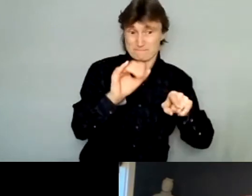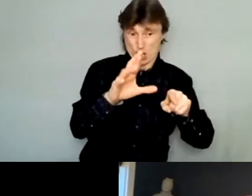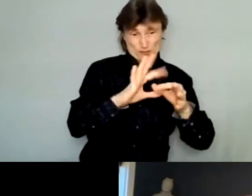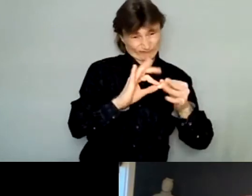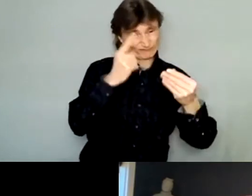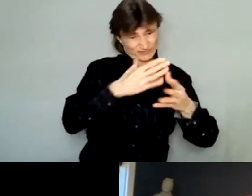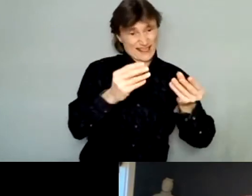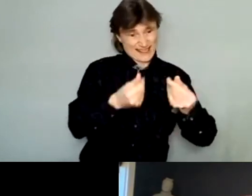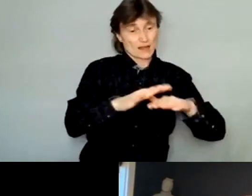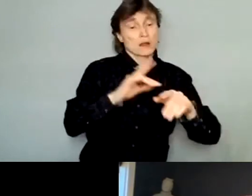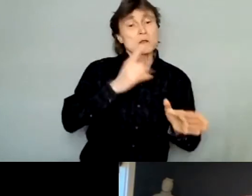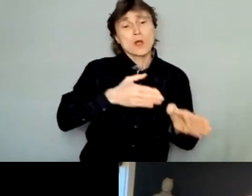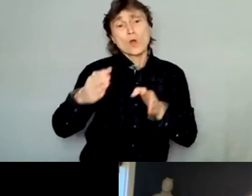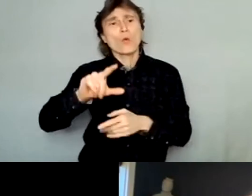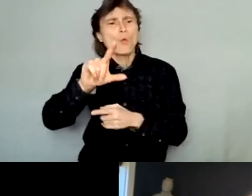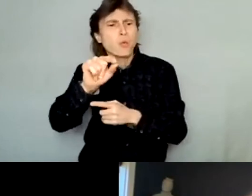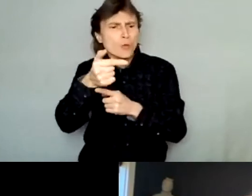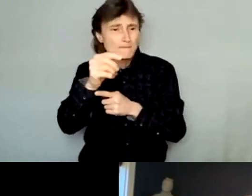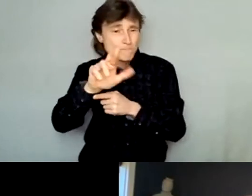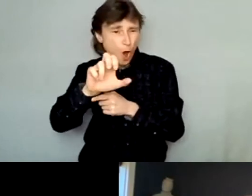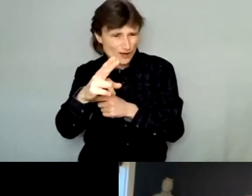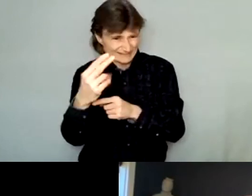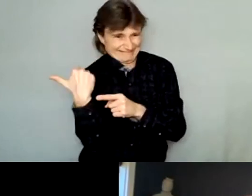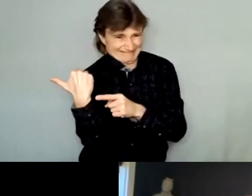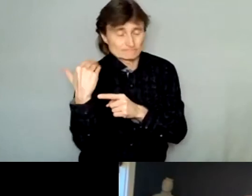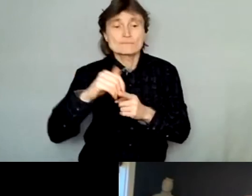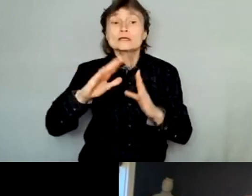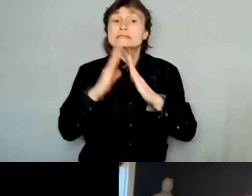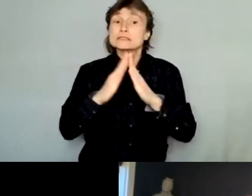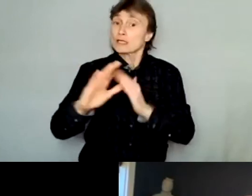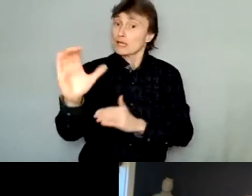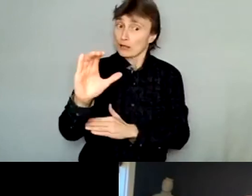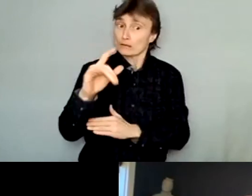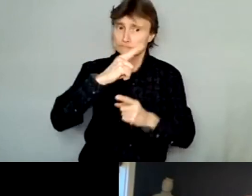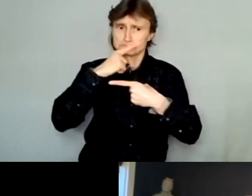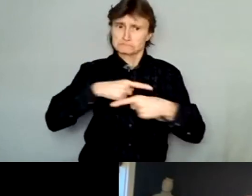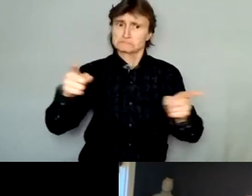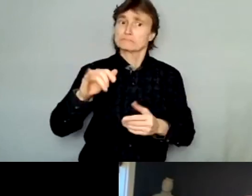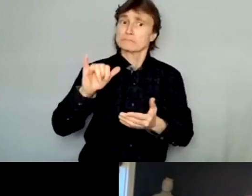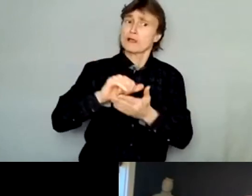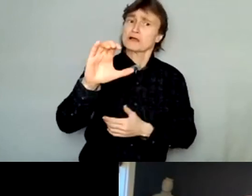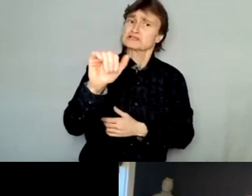March, the City of Calgary announced that Calgary Arts Development would be awarded